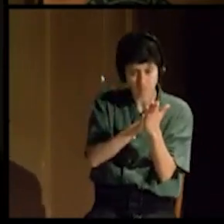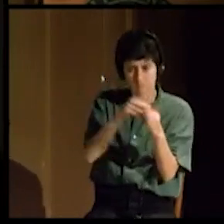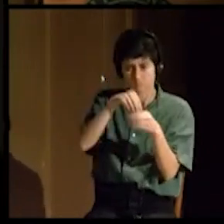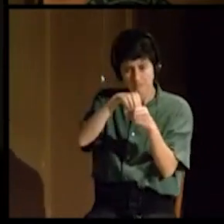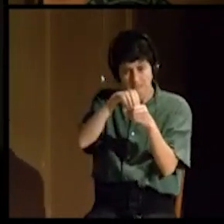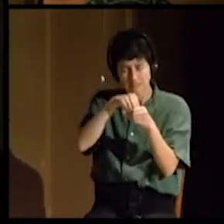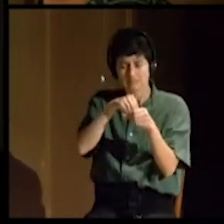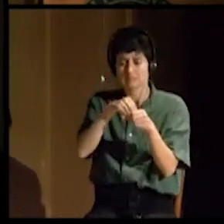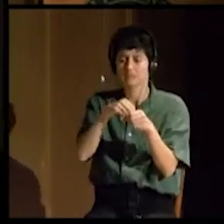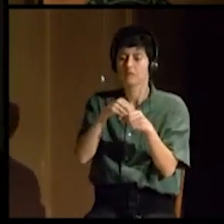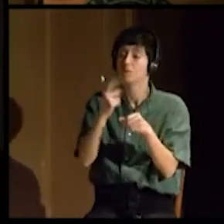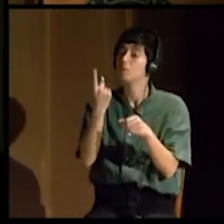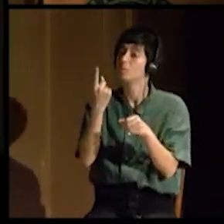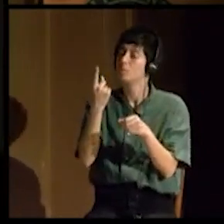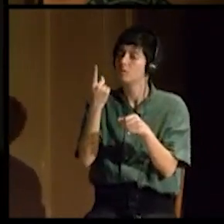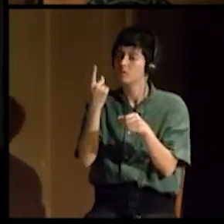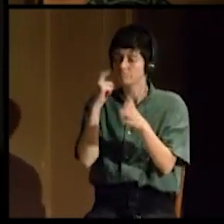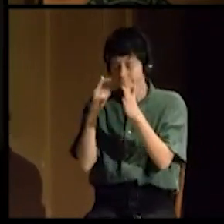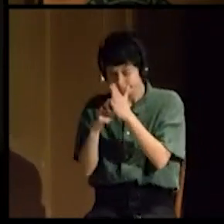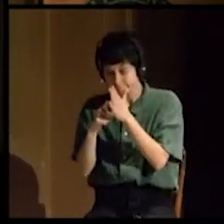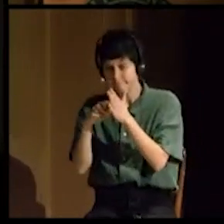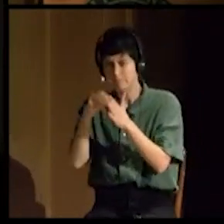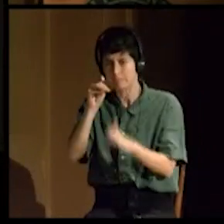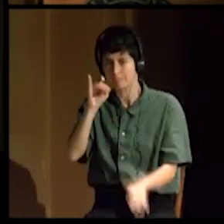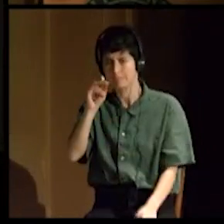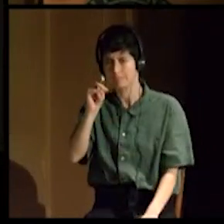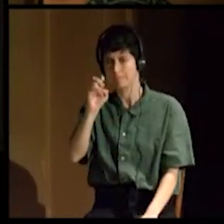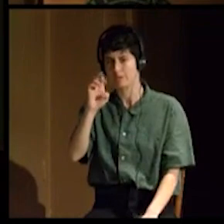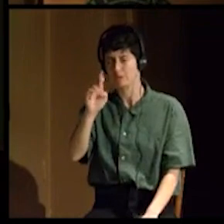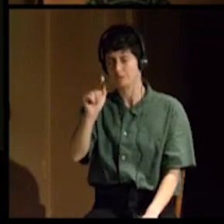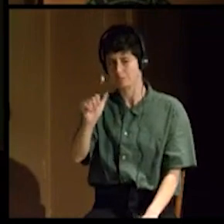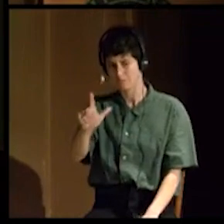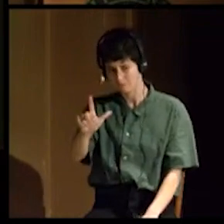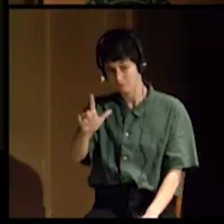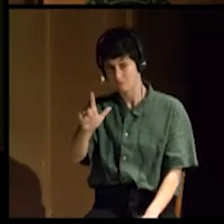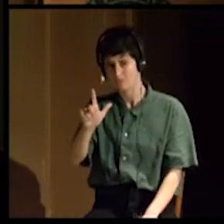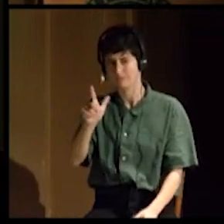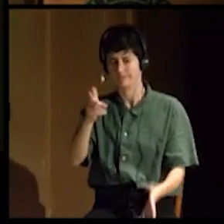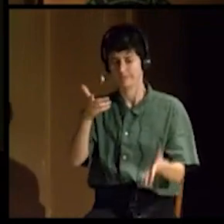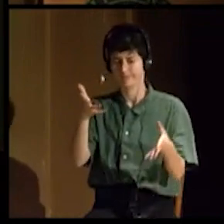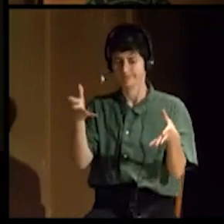So we know these rocks have one per less than 1% sanidine, they have a huge range in composition,